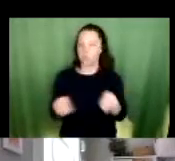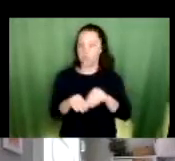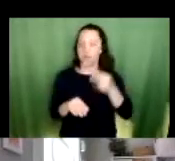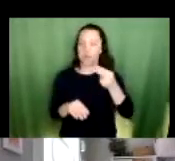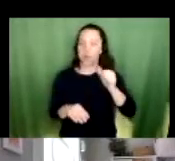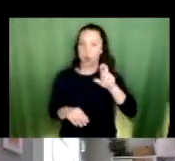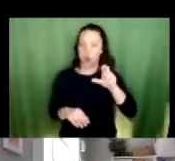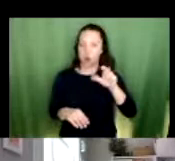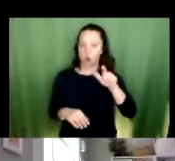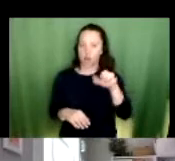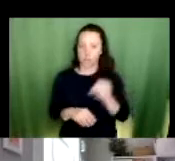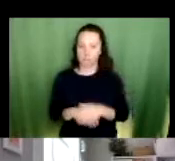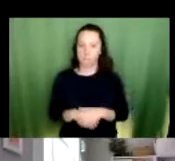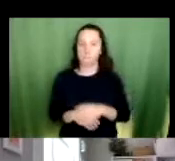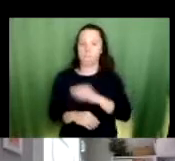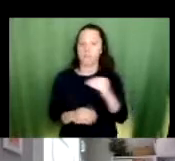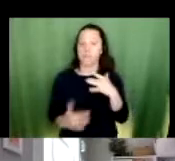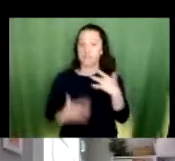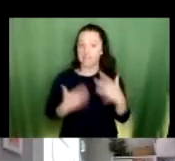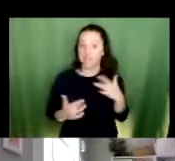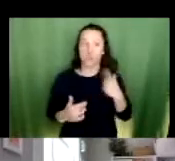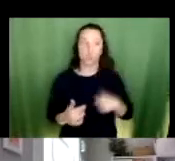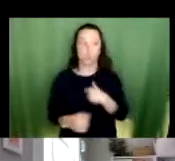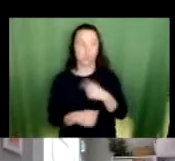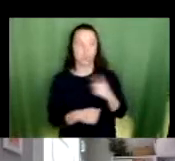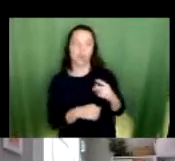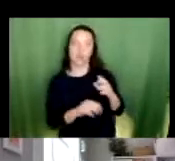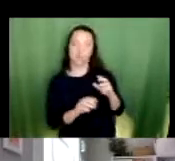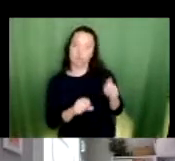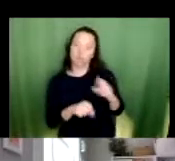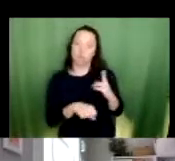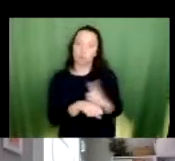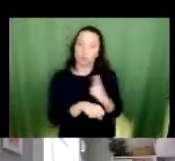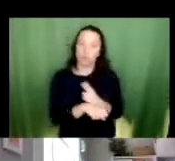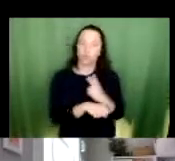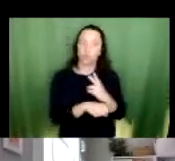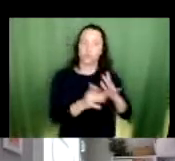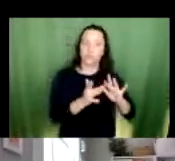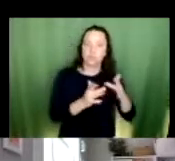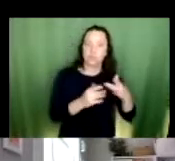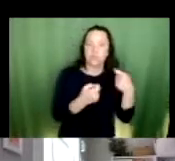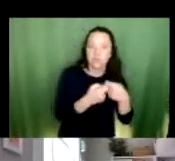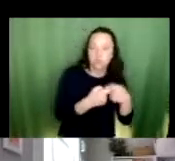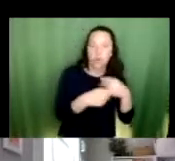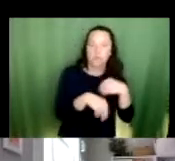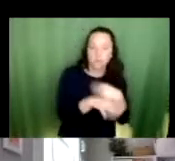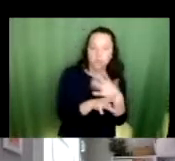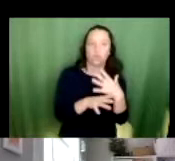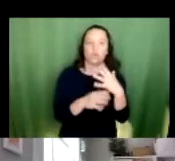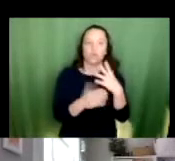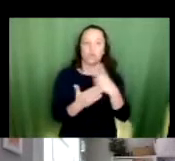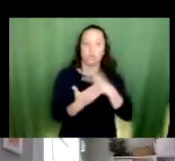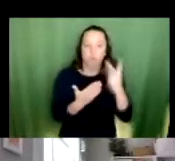digital and virtual nature of programming now into partnerships. For instance,